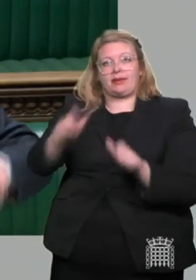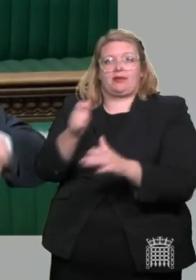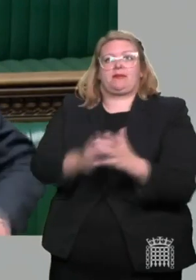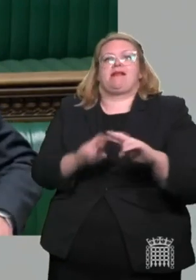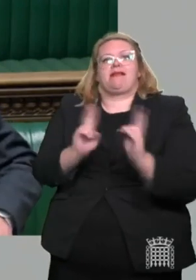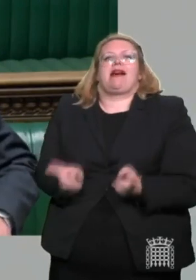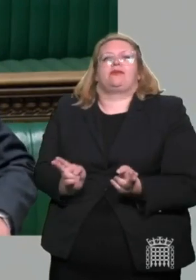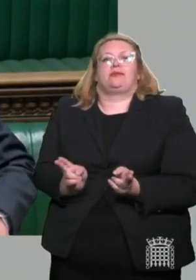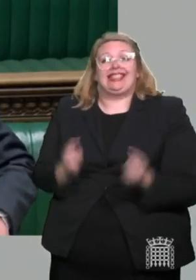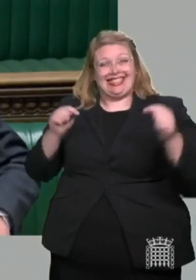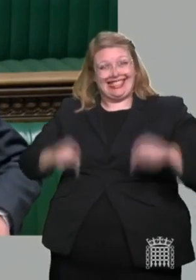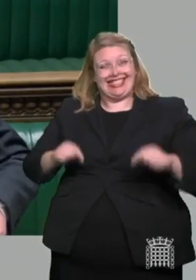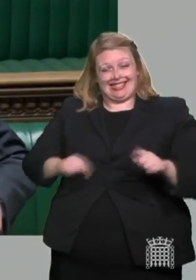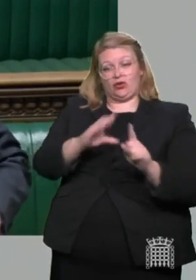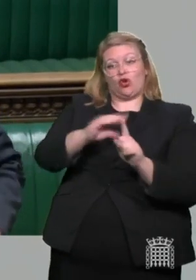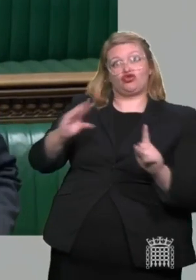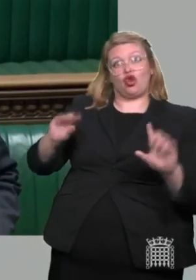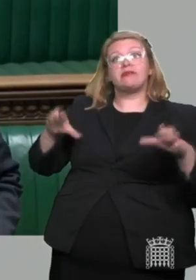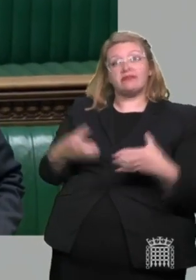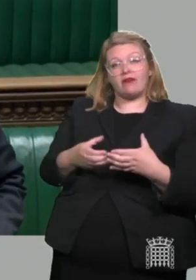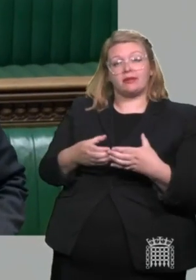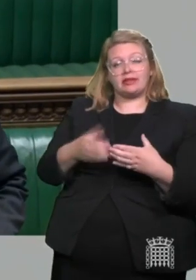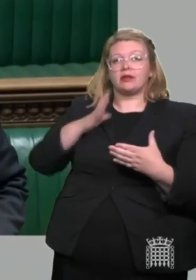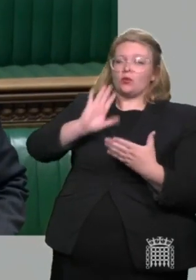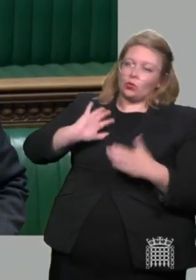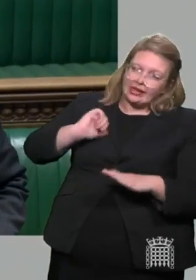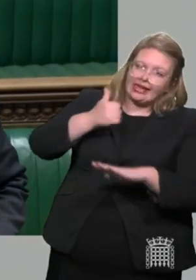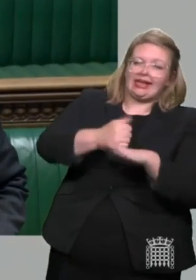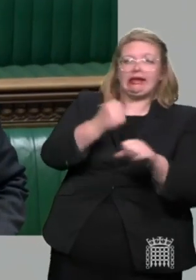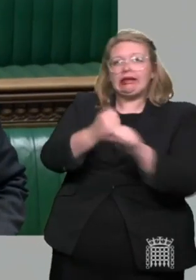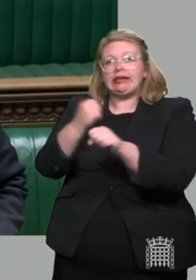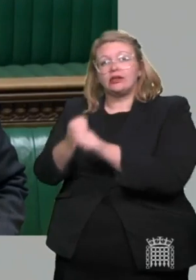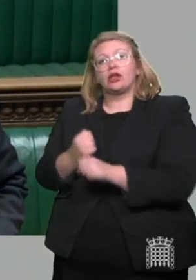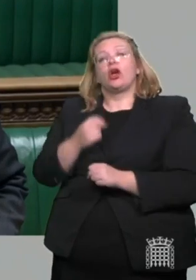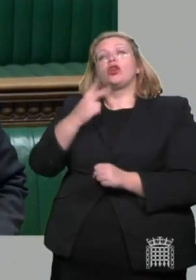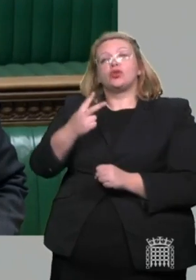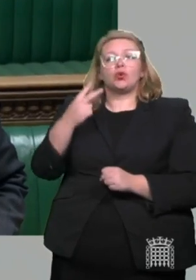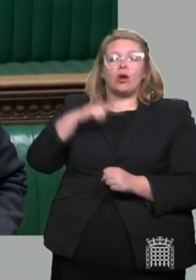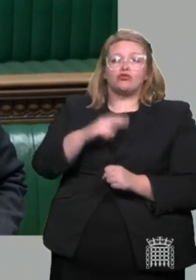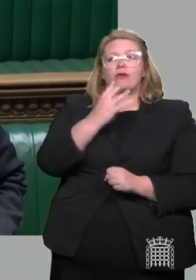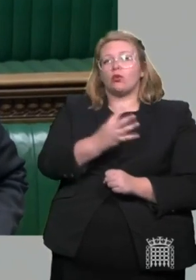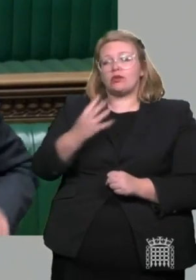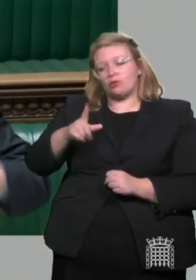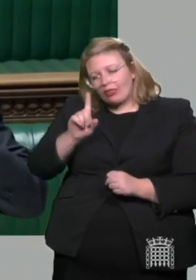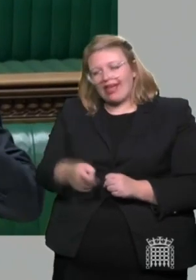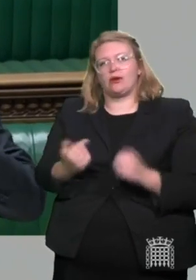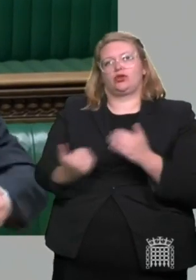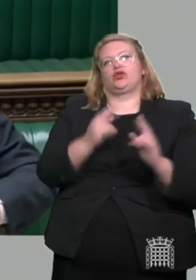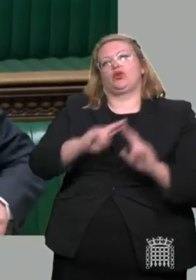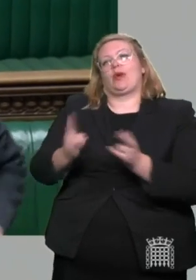Conservative Government who have built 244,000 homes in the last year, which is a record